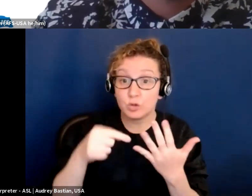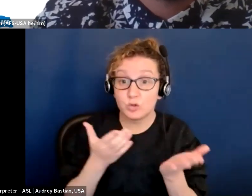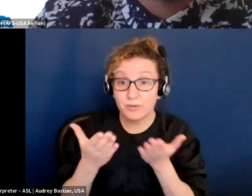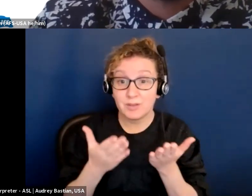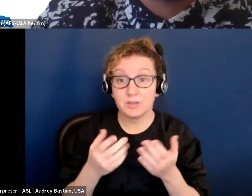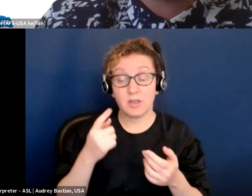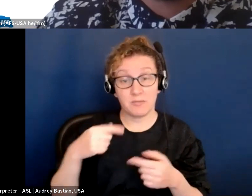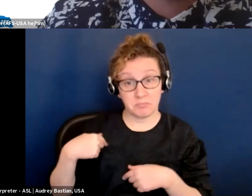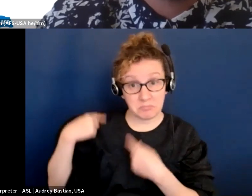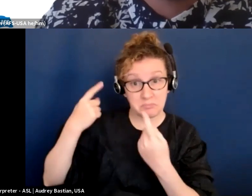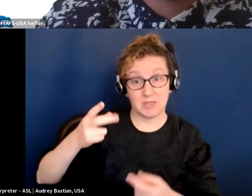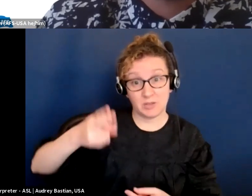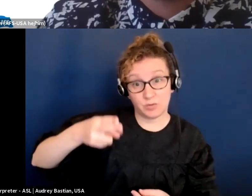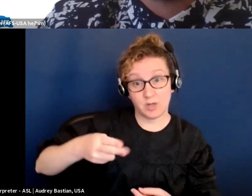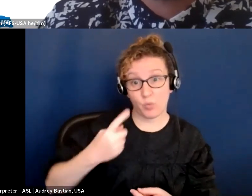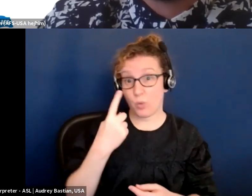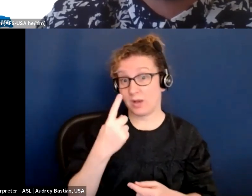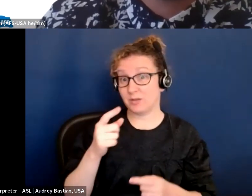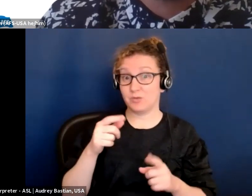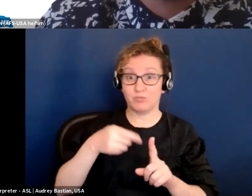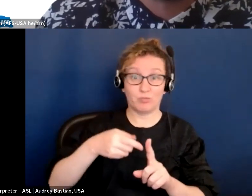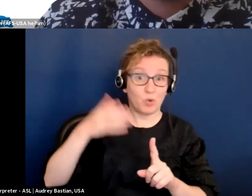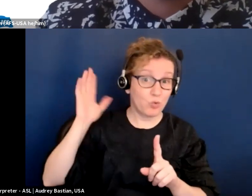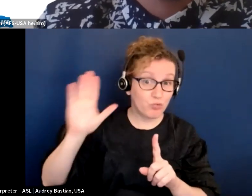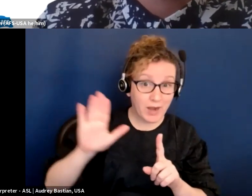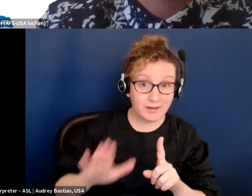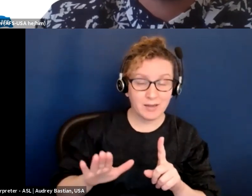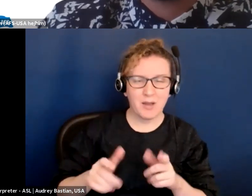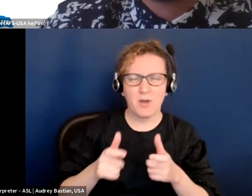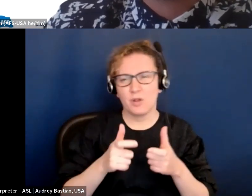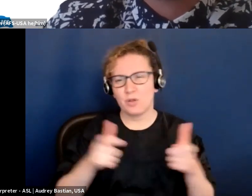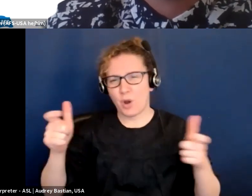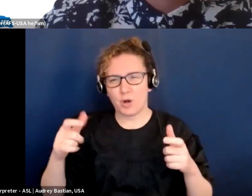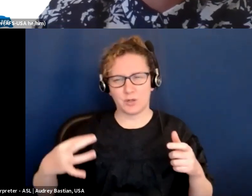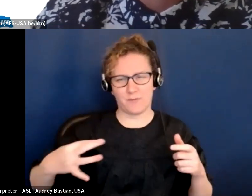that has been great for us as we have a large volunteer network. In many cases, we have